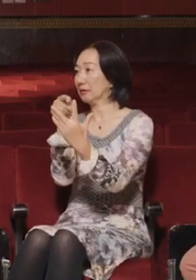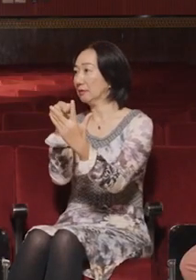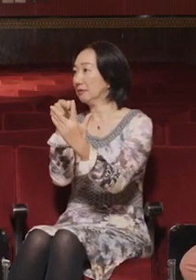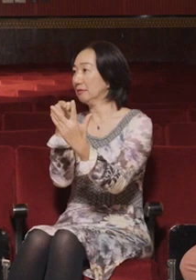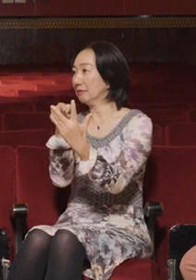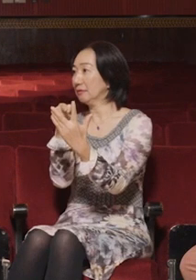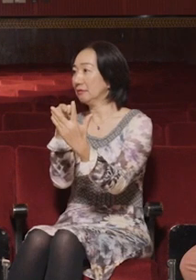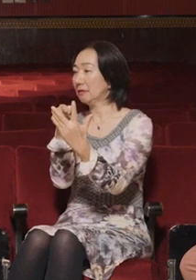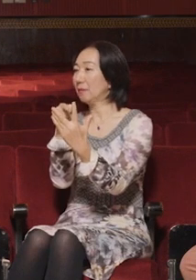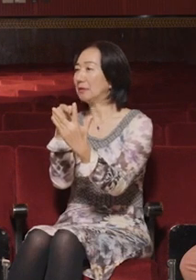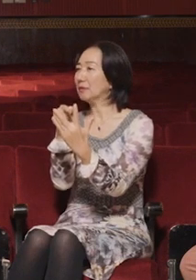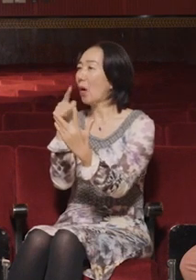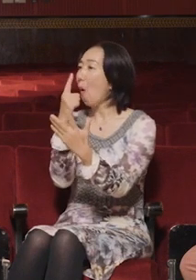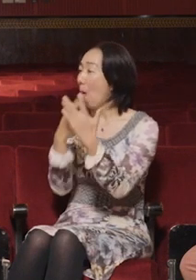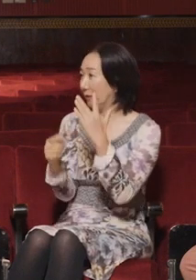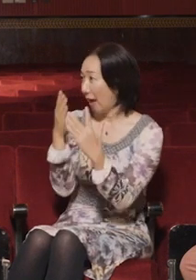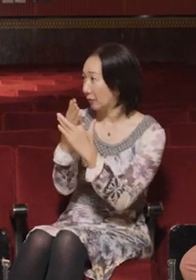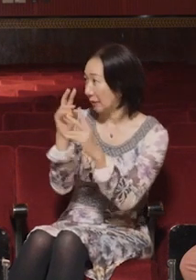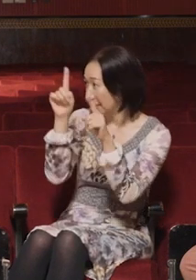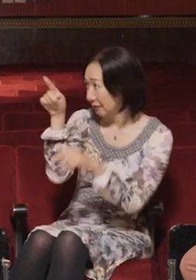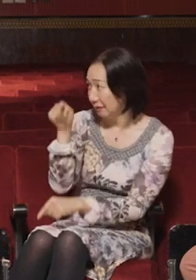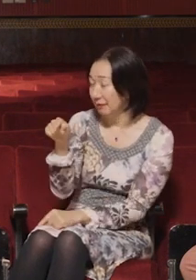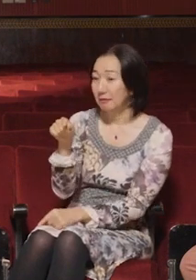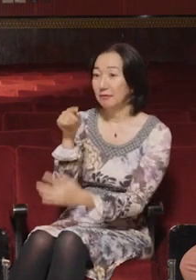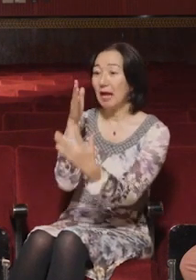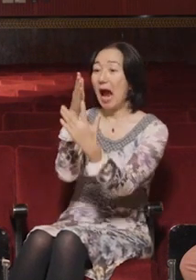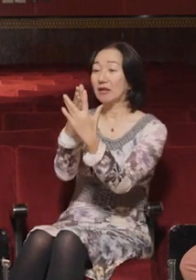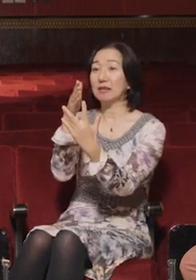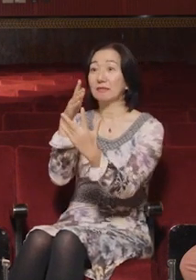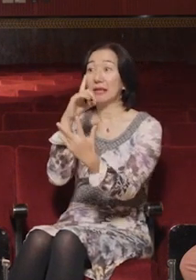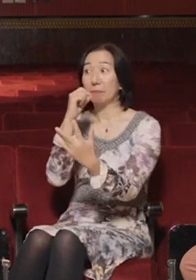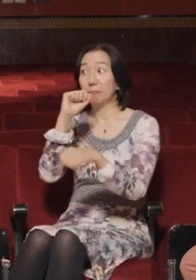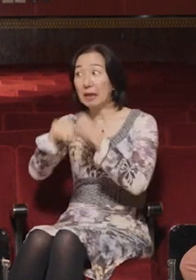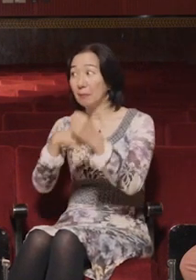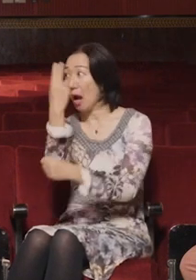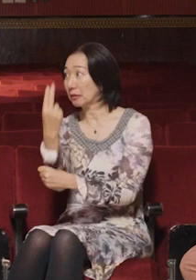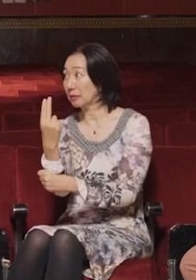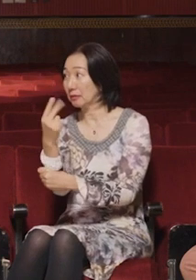I know we talk about this word "access" a lot, for deaf and disabled artist, but...